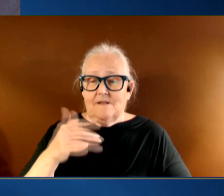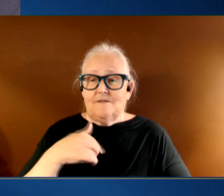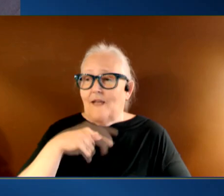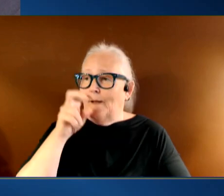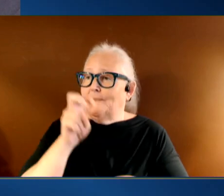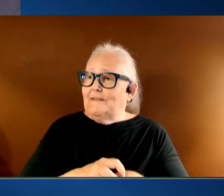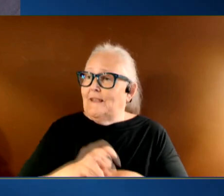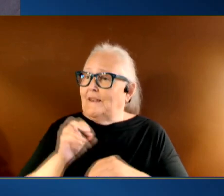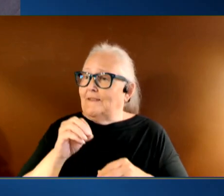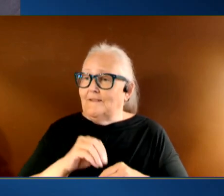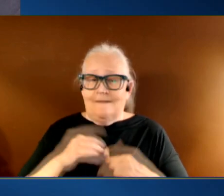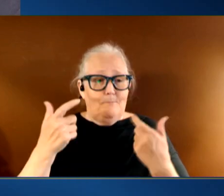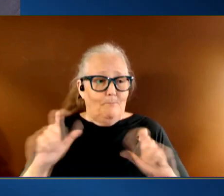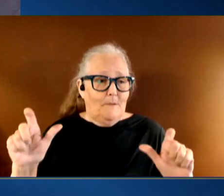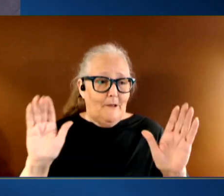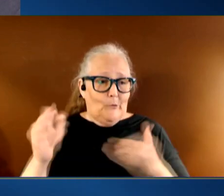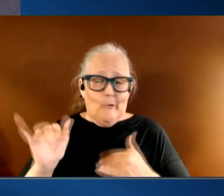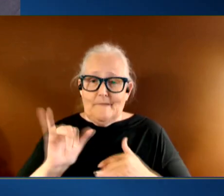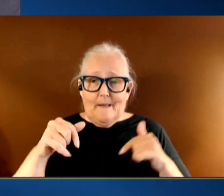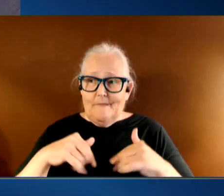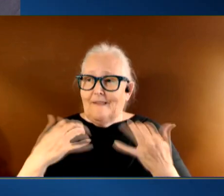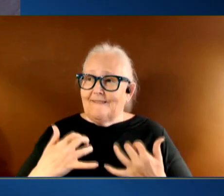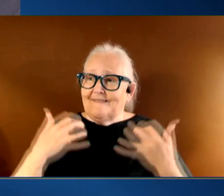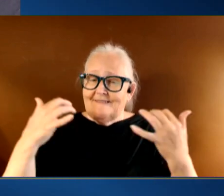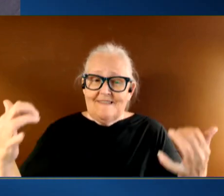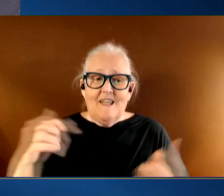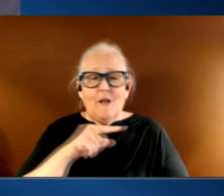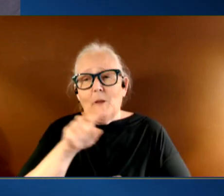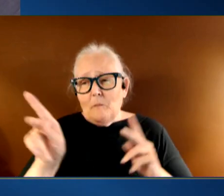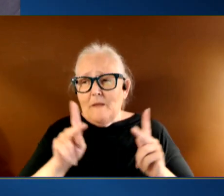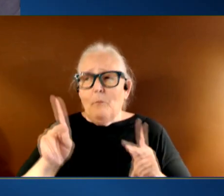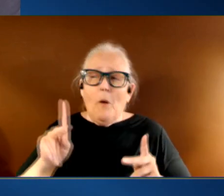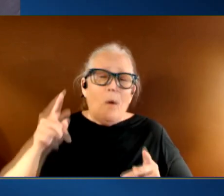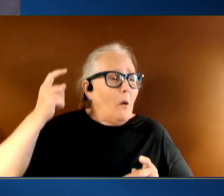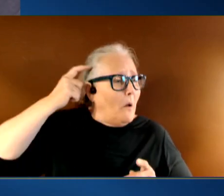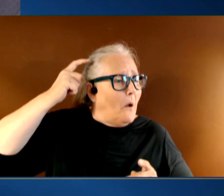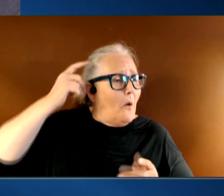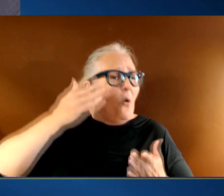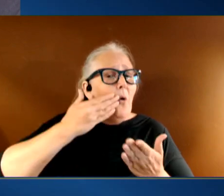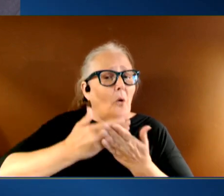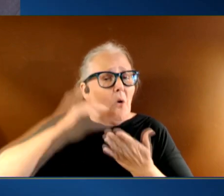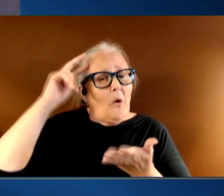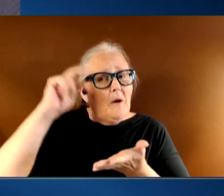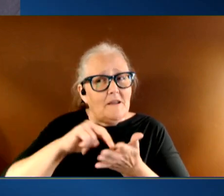and others with a lot of well-intentioned people who talked about resolutions,